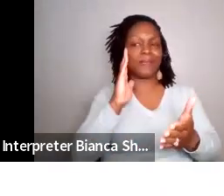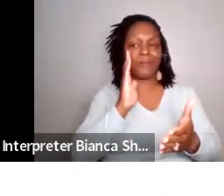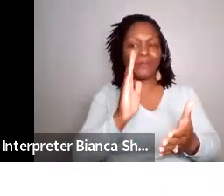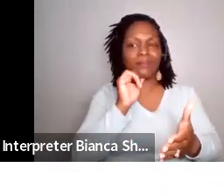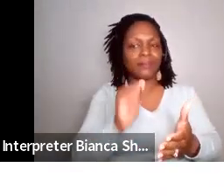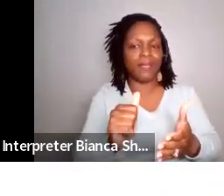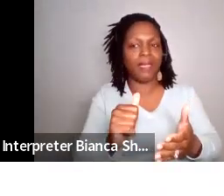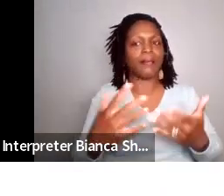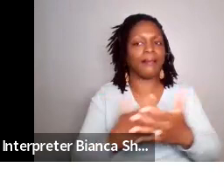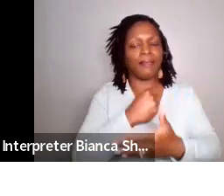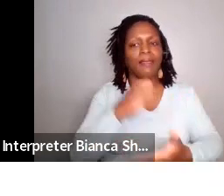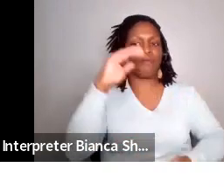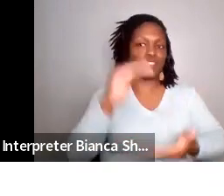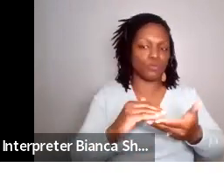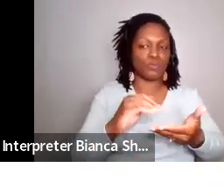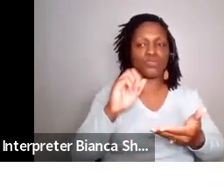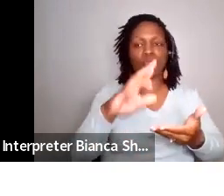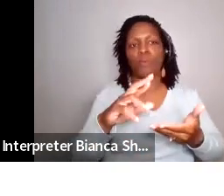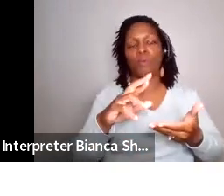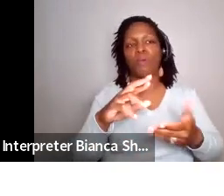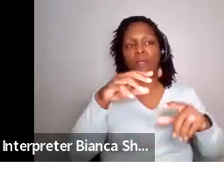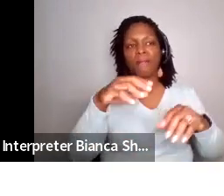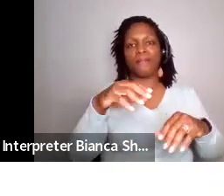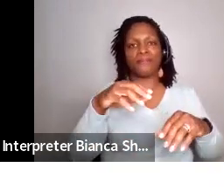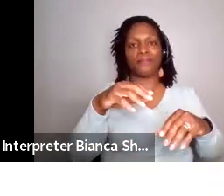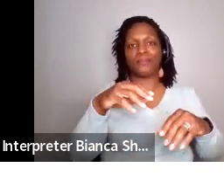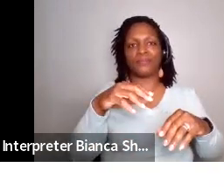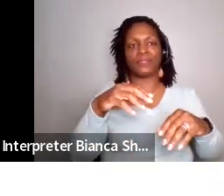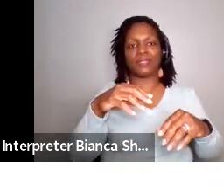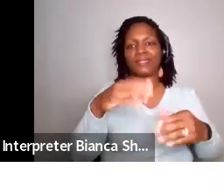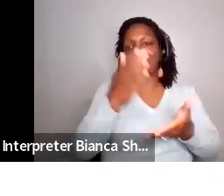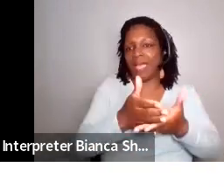A reduce or lessening of the dependence on the benefits program that they are.